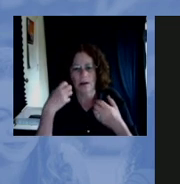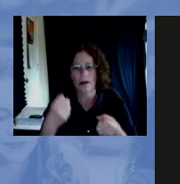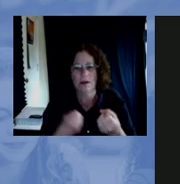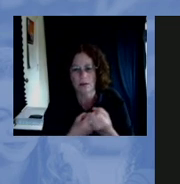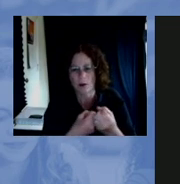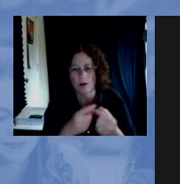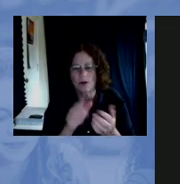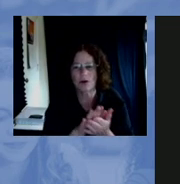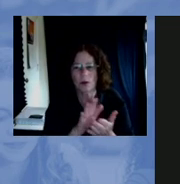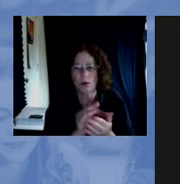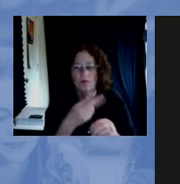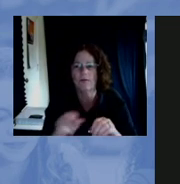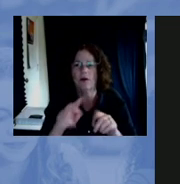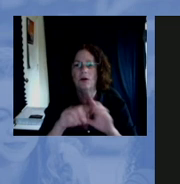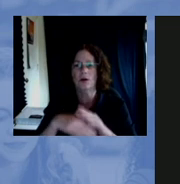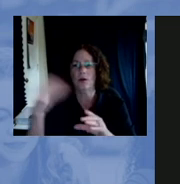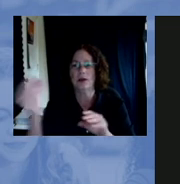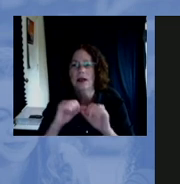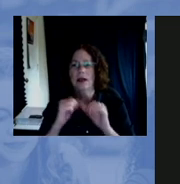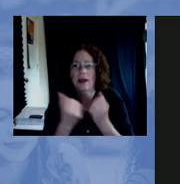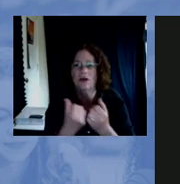TO OUTSIDE AGENCIES. WE RECOGNIZE THAT WE CAN'T DO THIS WORK OURSELVES.